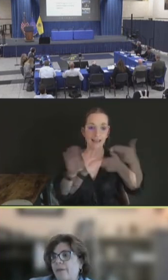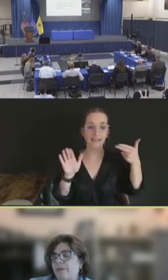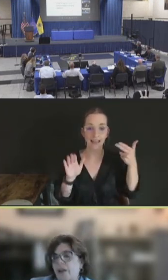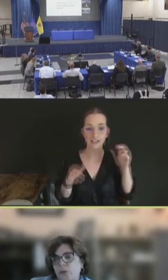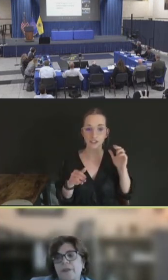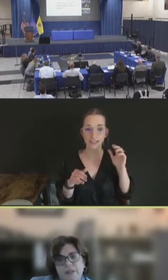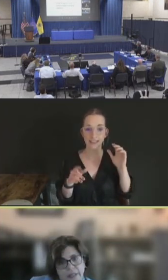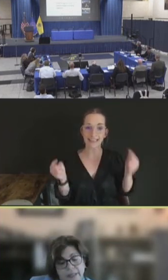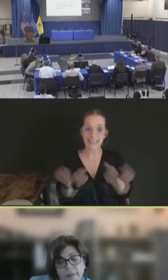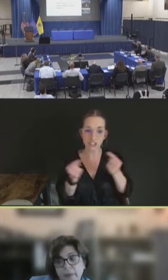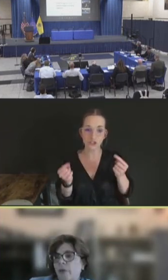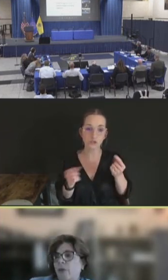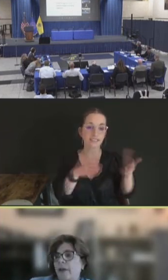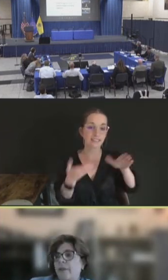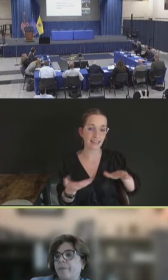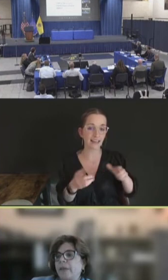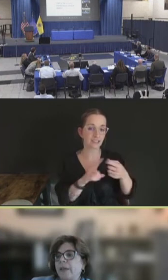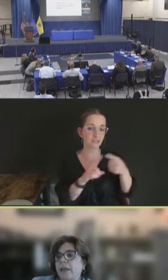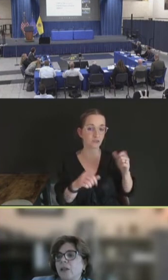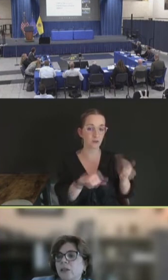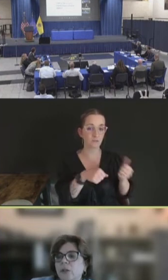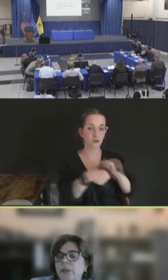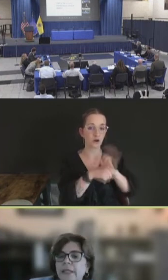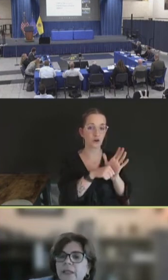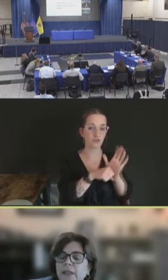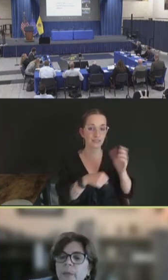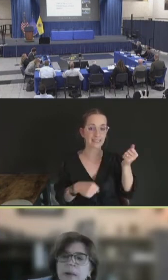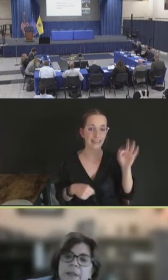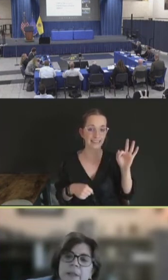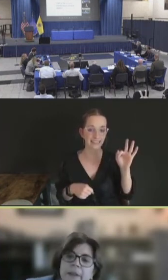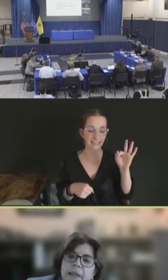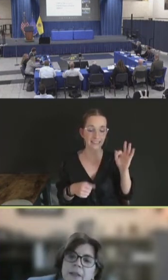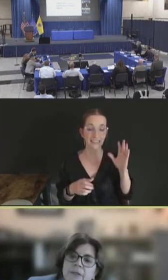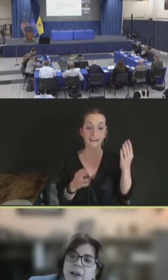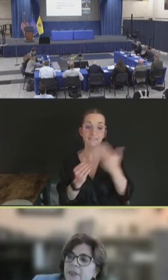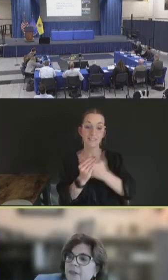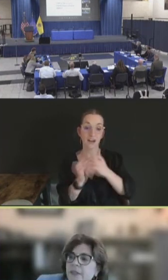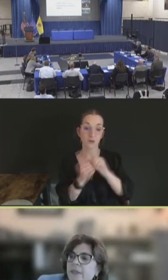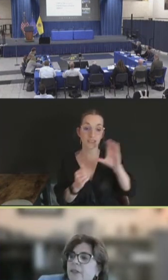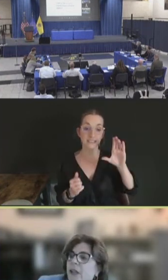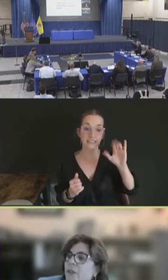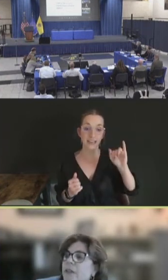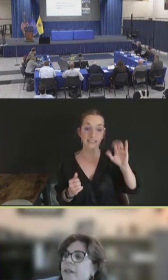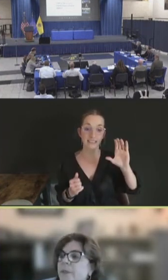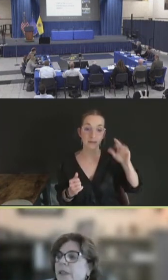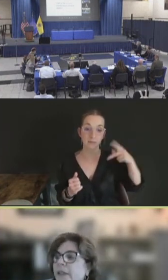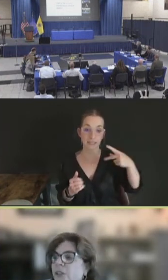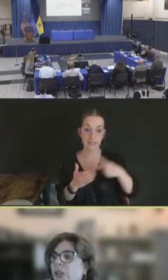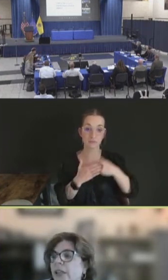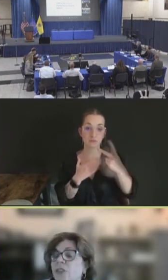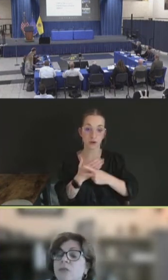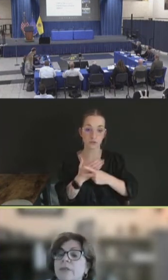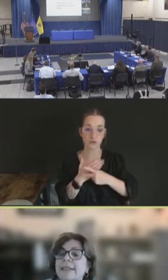filed with the CICP program including approximately 5,700 claims alleging injuries